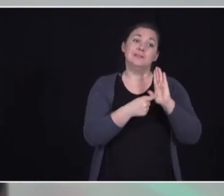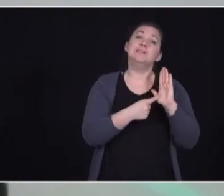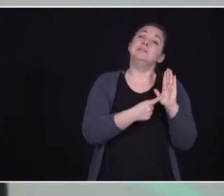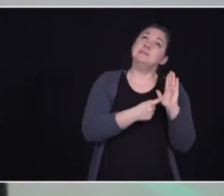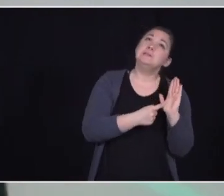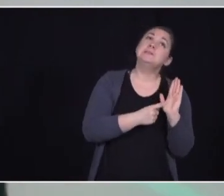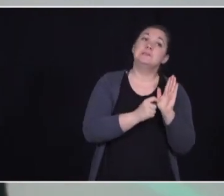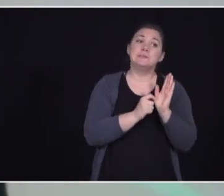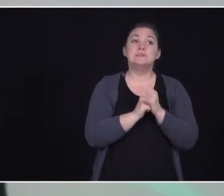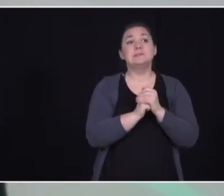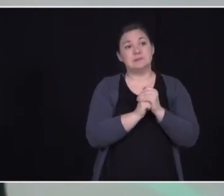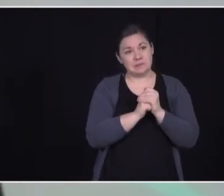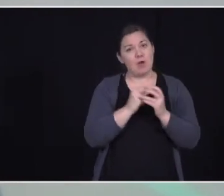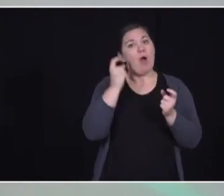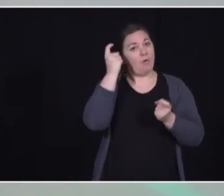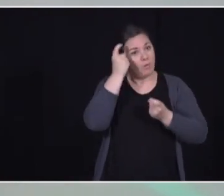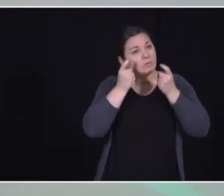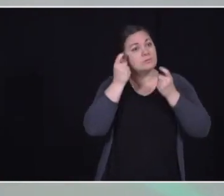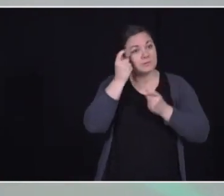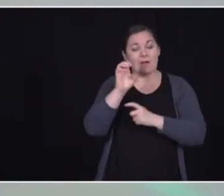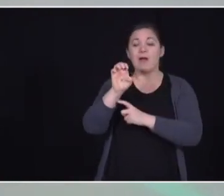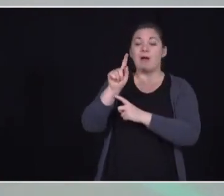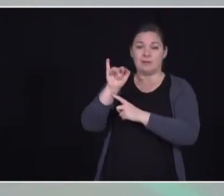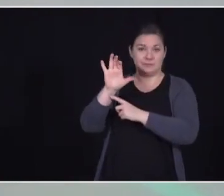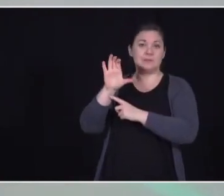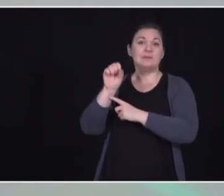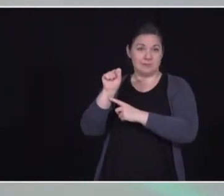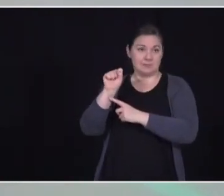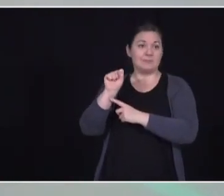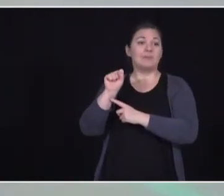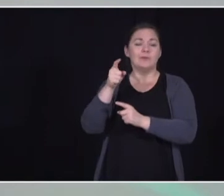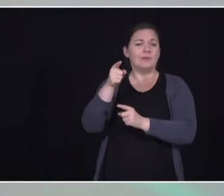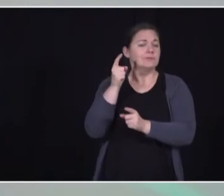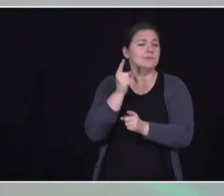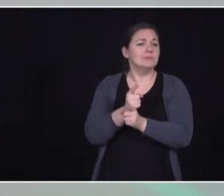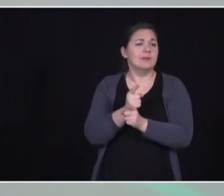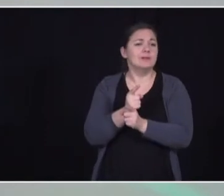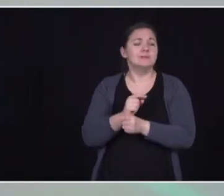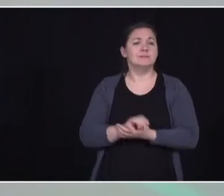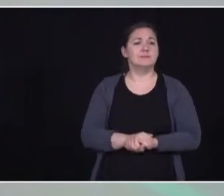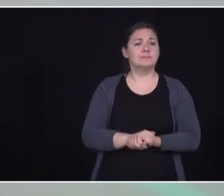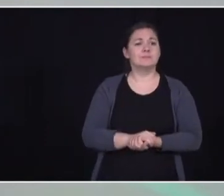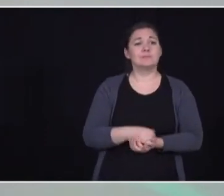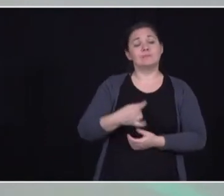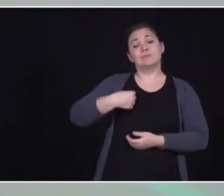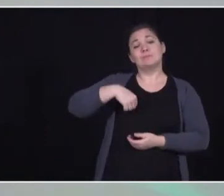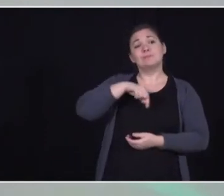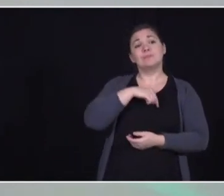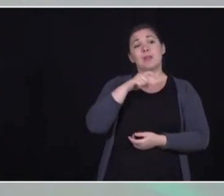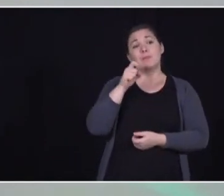I'm happy to take this. The idea of having an immunity passport or some sort of certification vaccination certainly raises a lot of